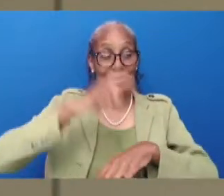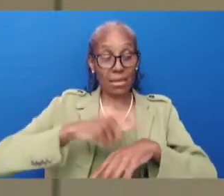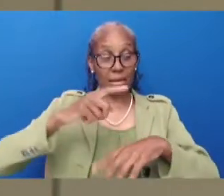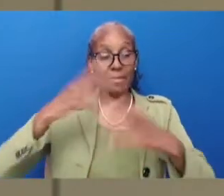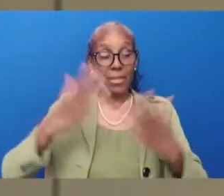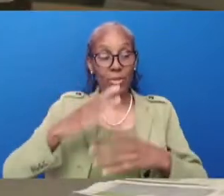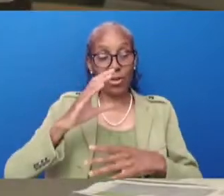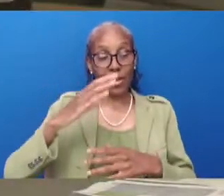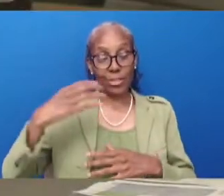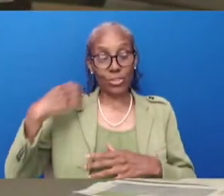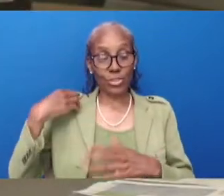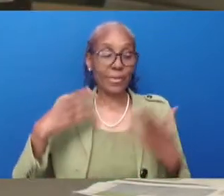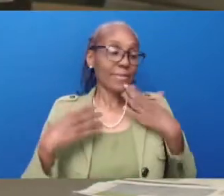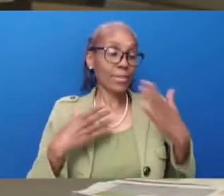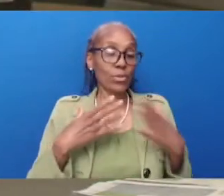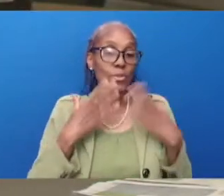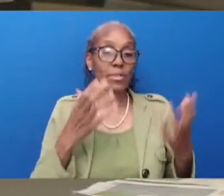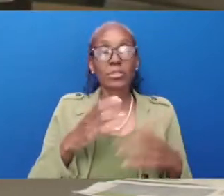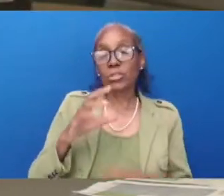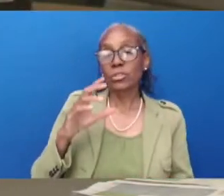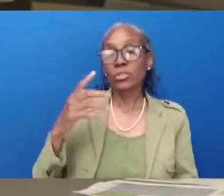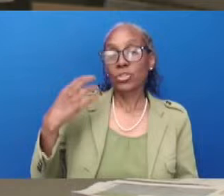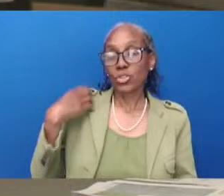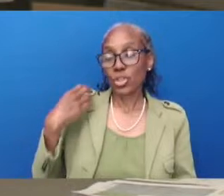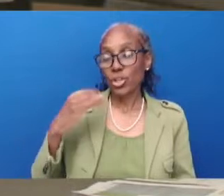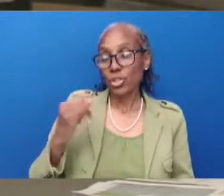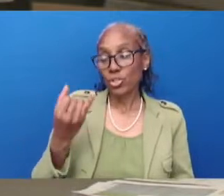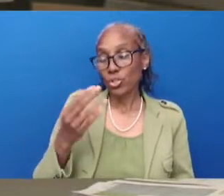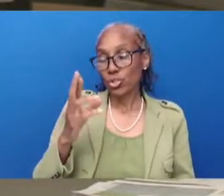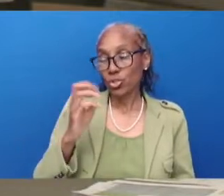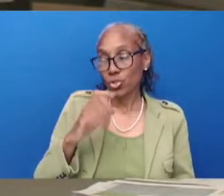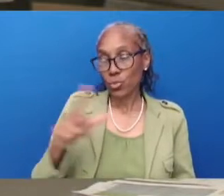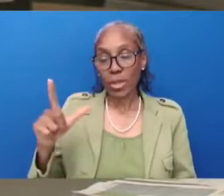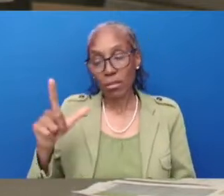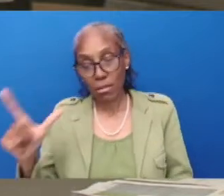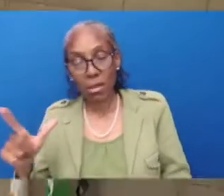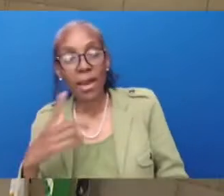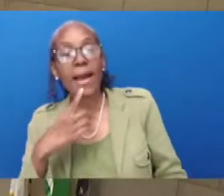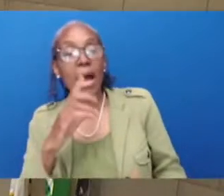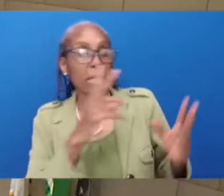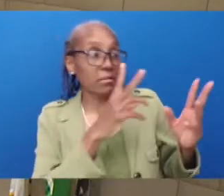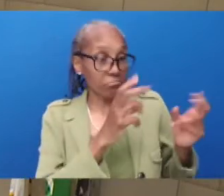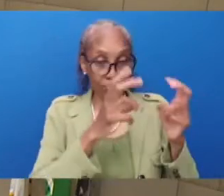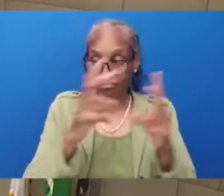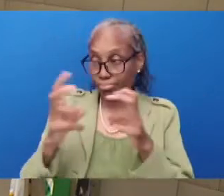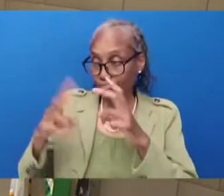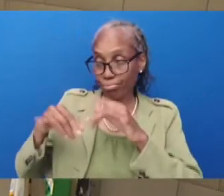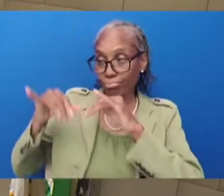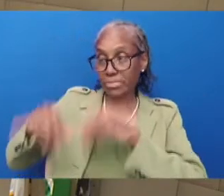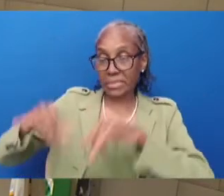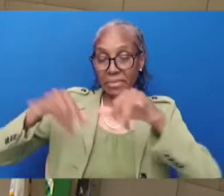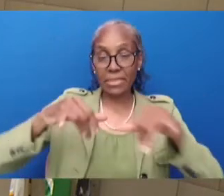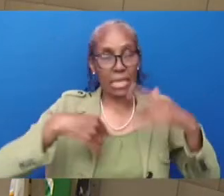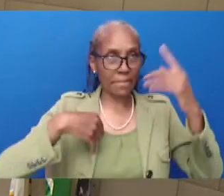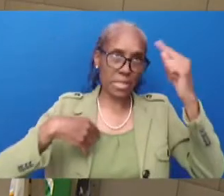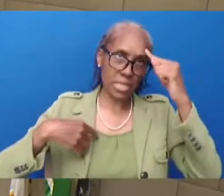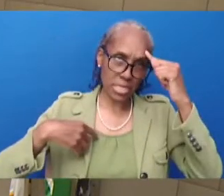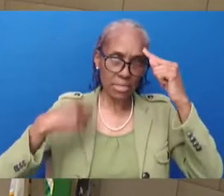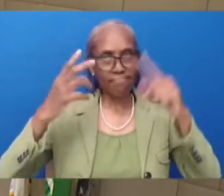YOU PROVIDED FOR ME DURING MY TERM, AS CHAIR, THANK YOU SO MUCH. CHAIRMAN JERRELL.